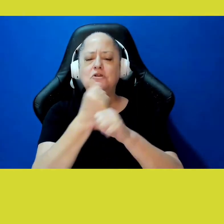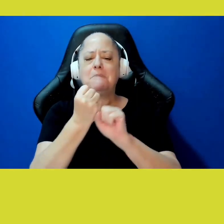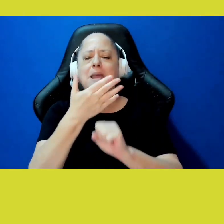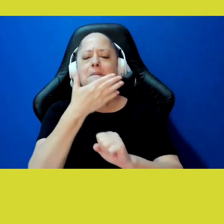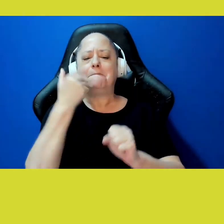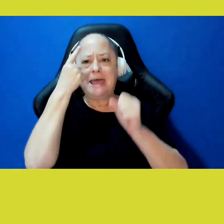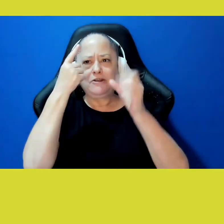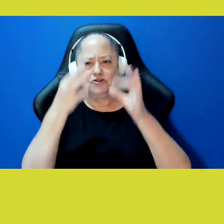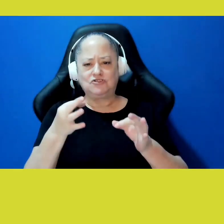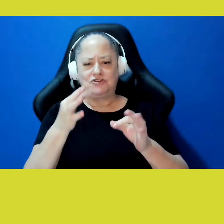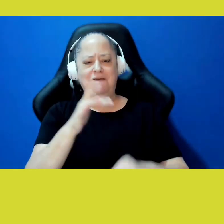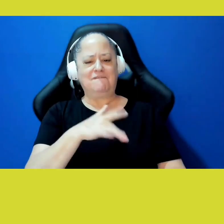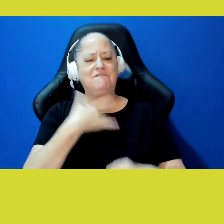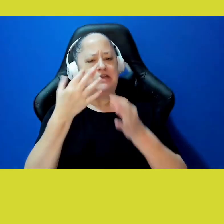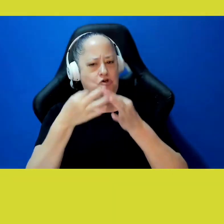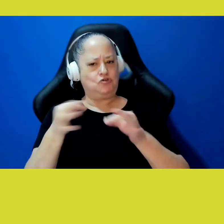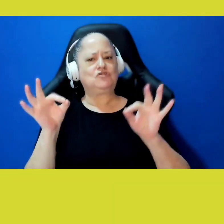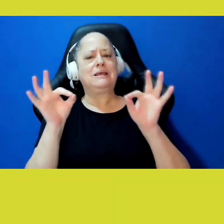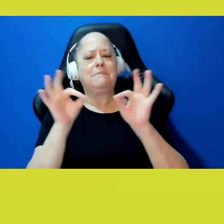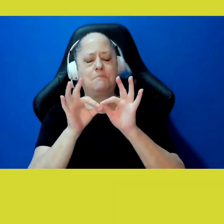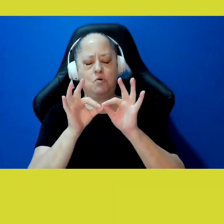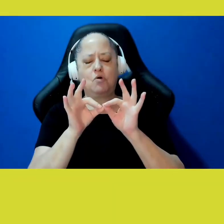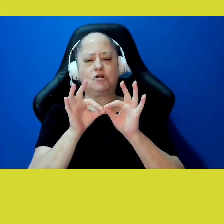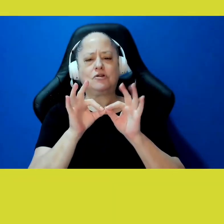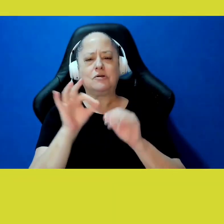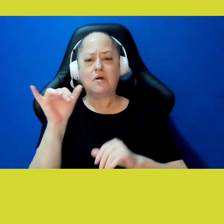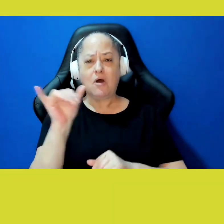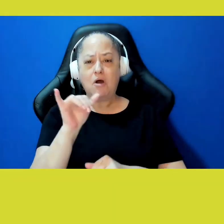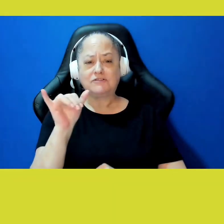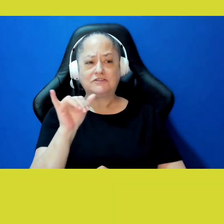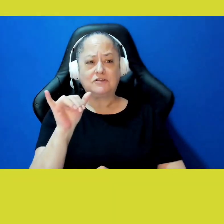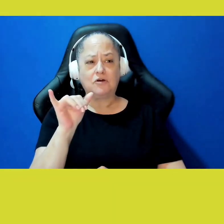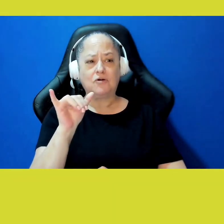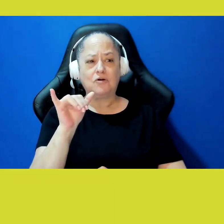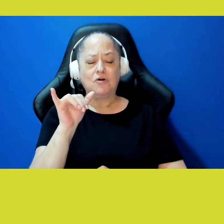important and I can put also the alliance's advocacy